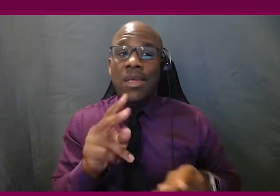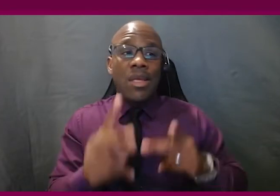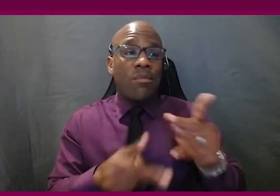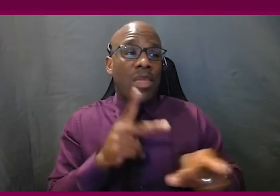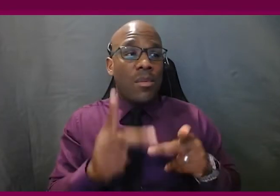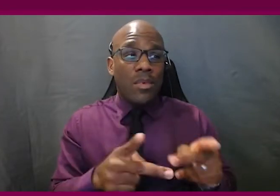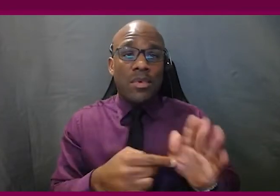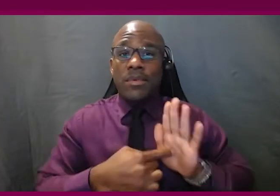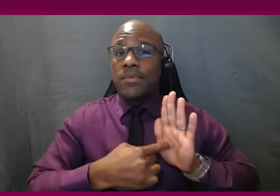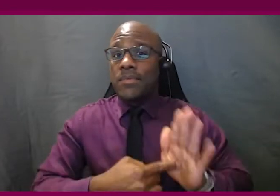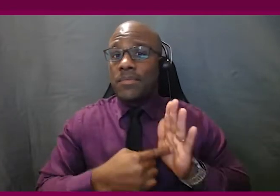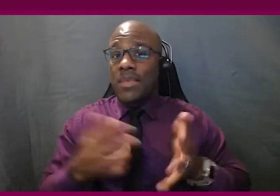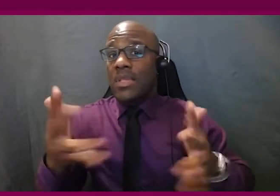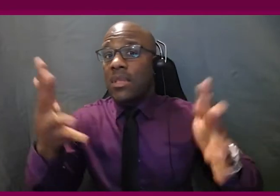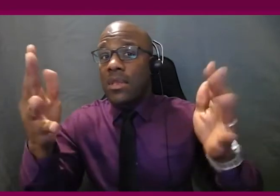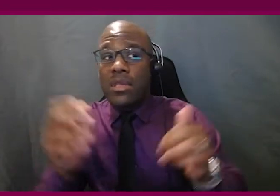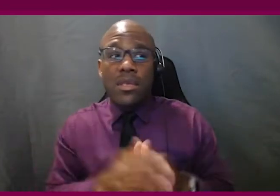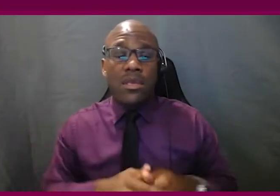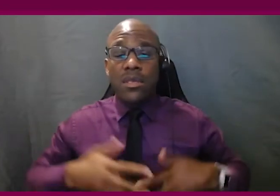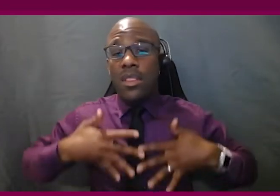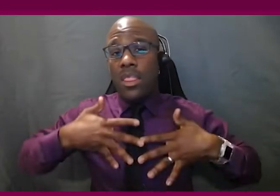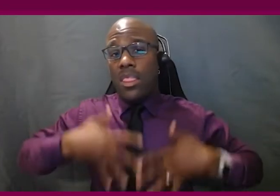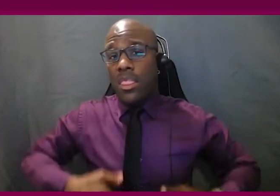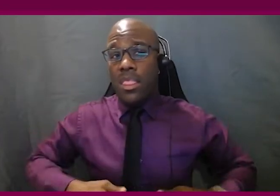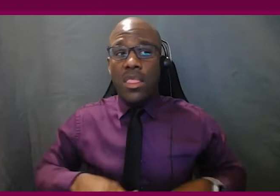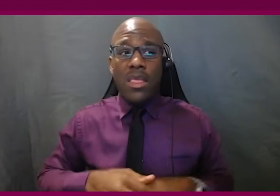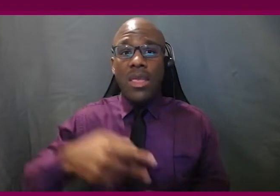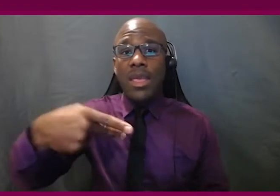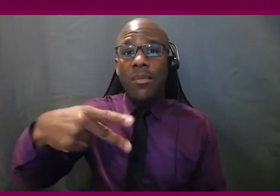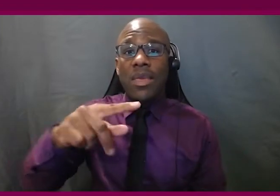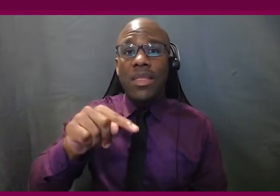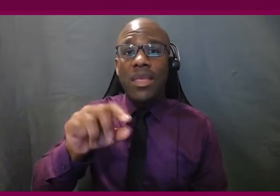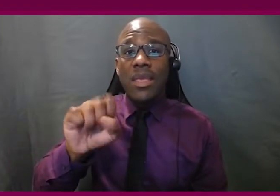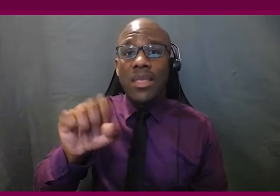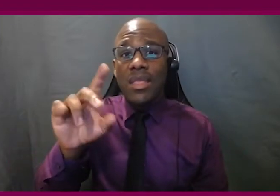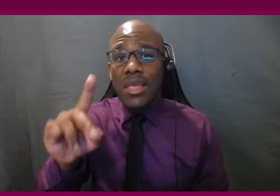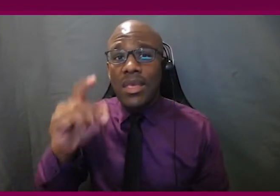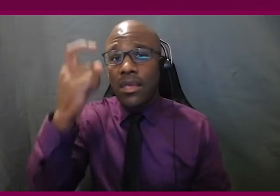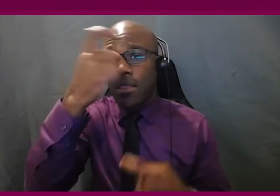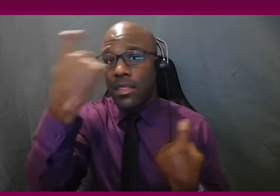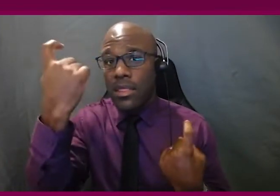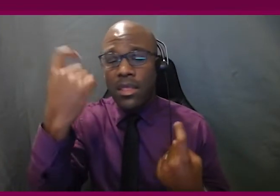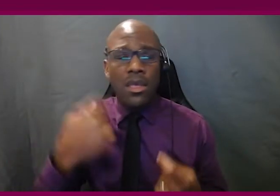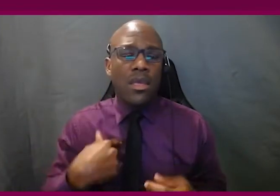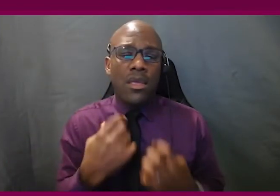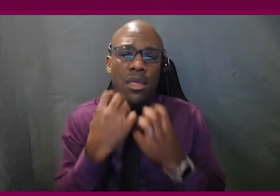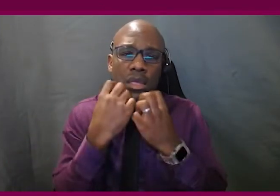Anywhere from folks presenting with anxiety, depression, post-traumatic stress.